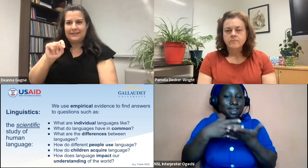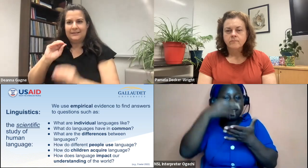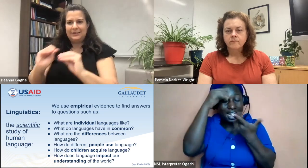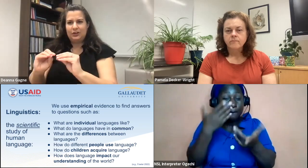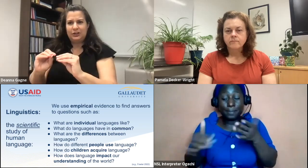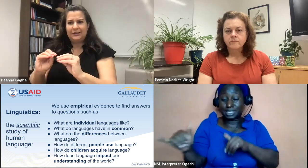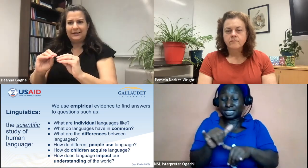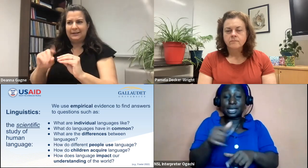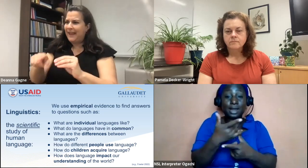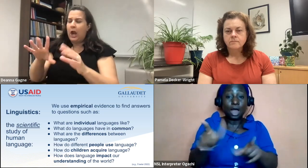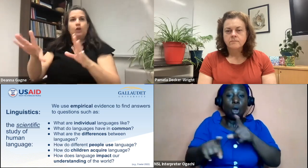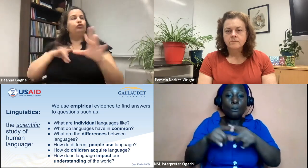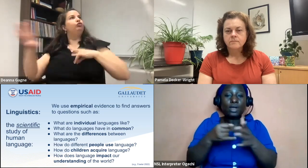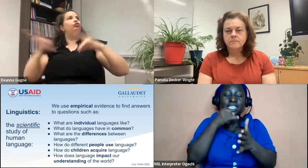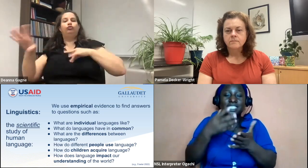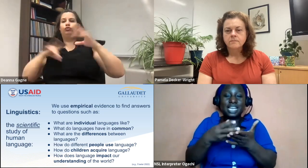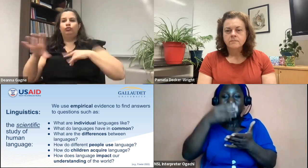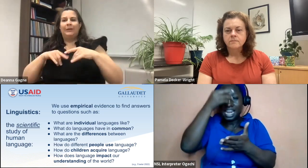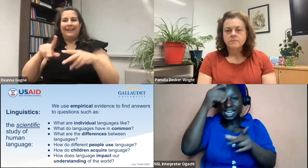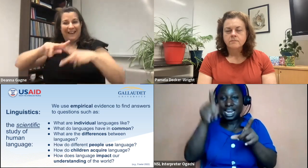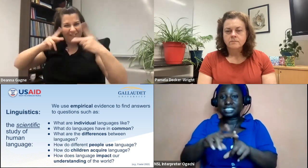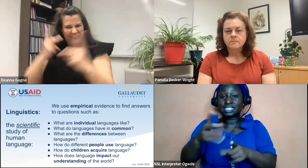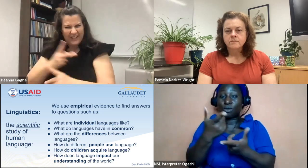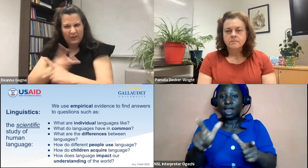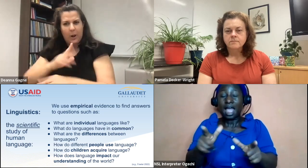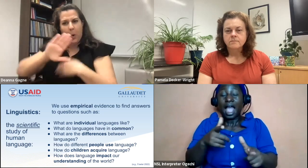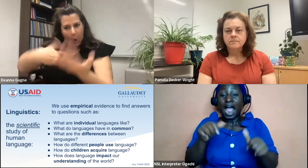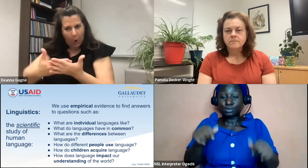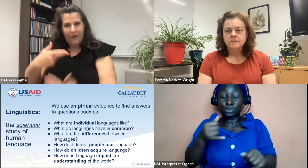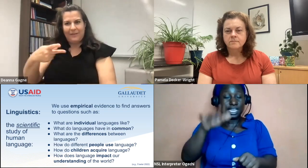and and an explicit teaching happens very differently.